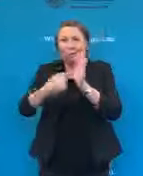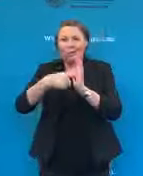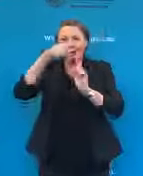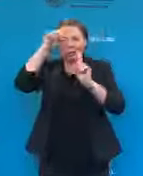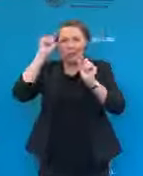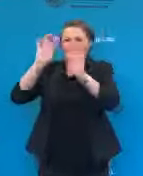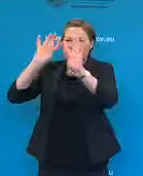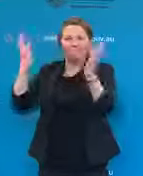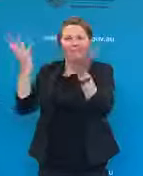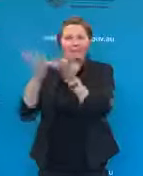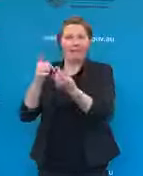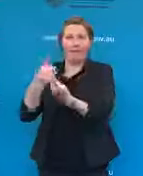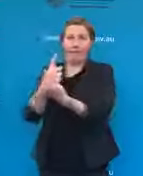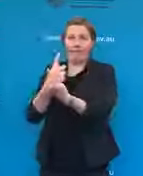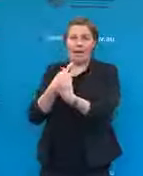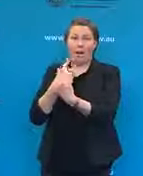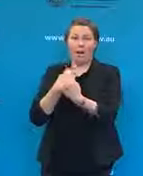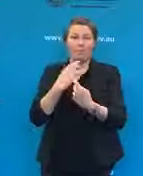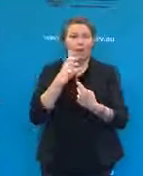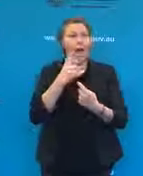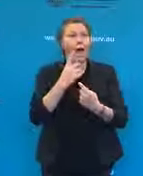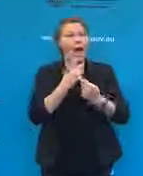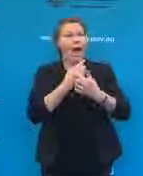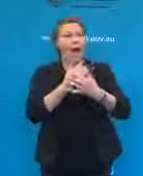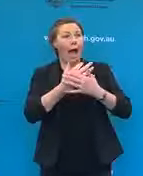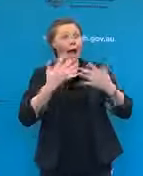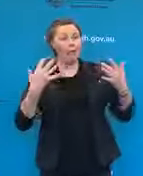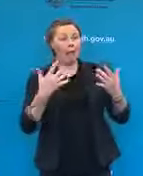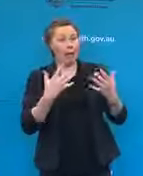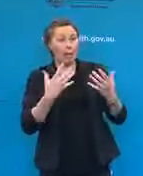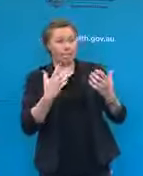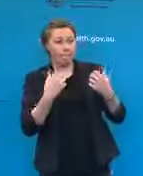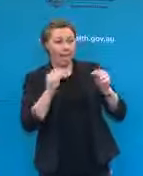total number. It's the rate of rise of cases. It's the number of